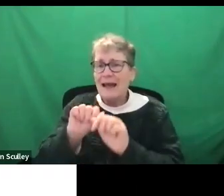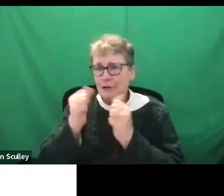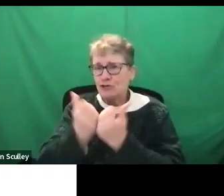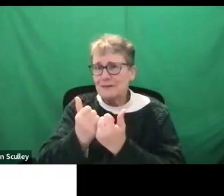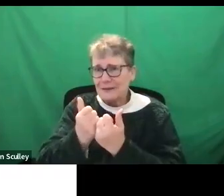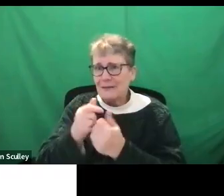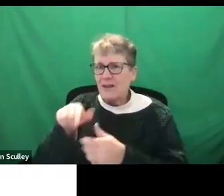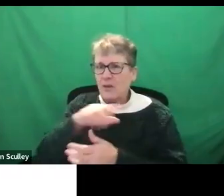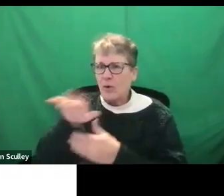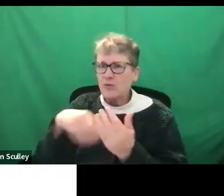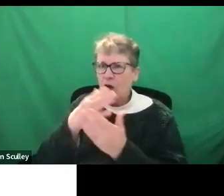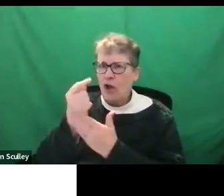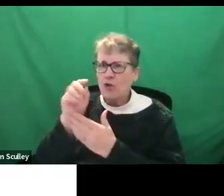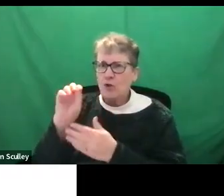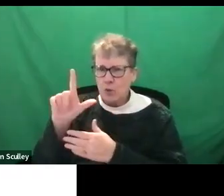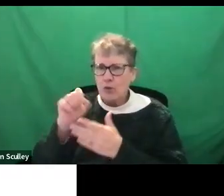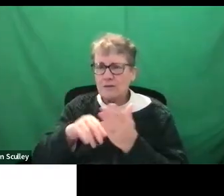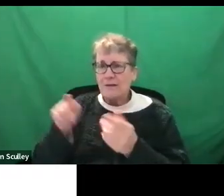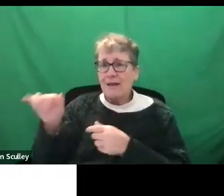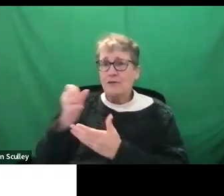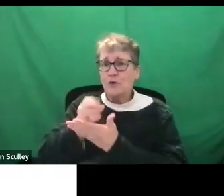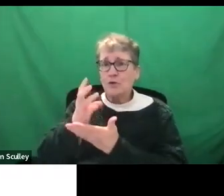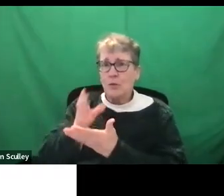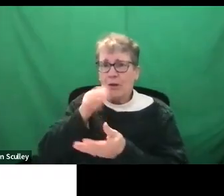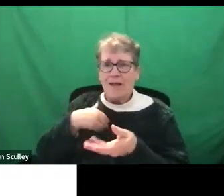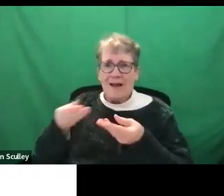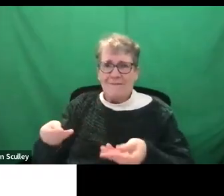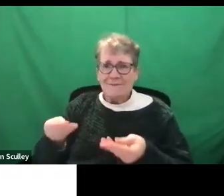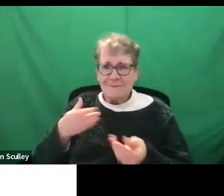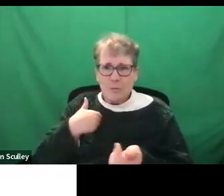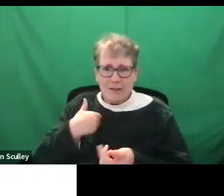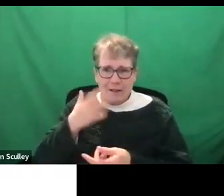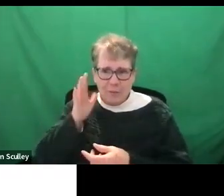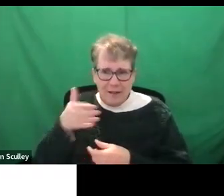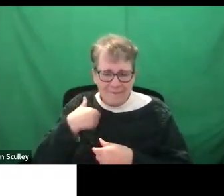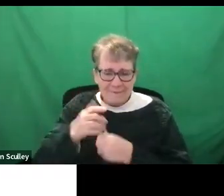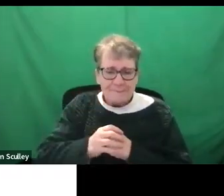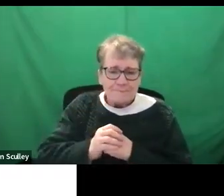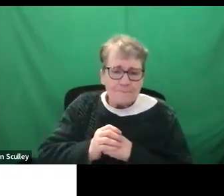and advocacy with agencies. Those are all different tools